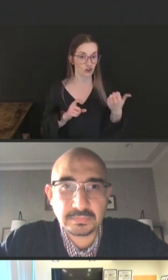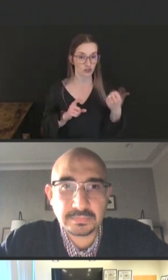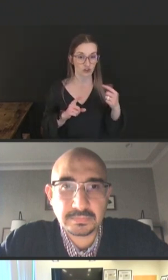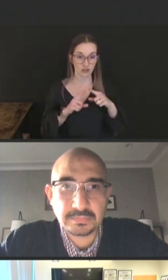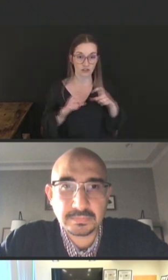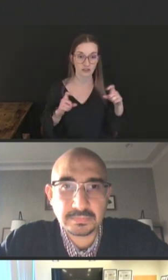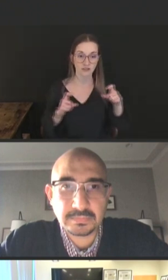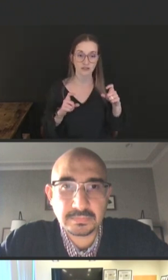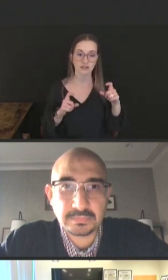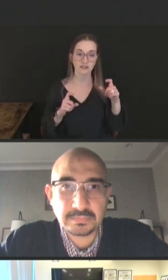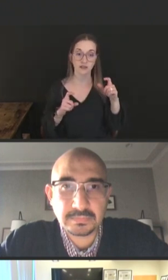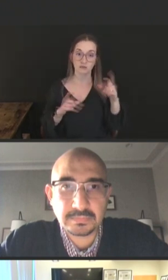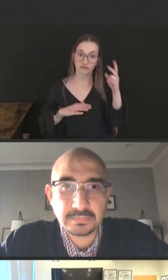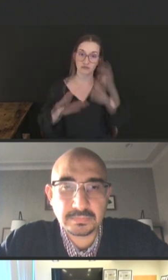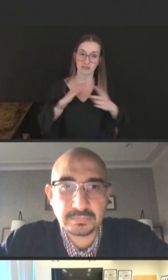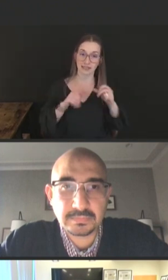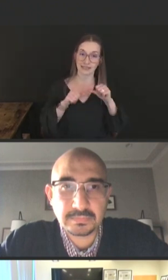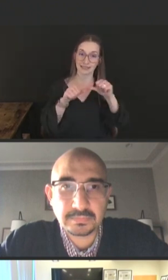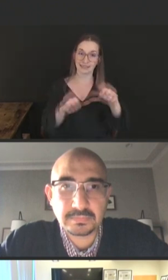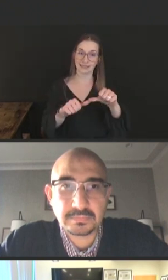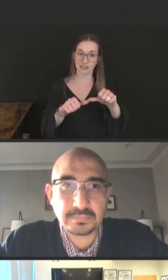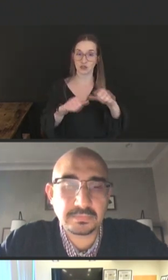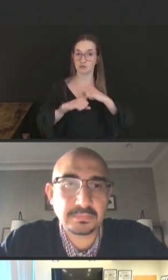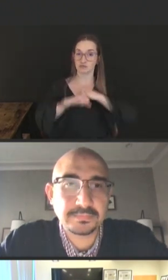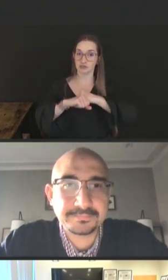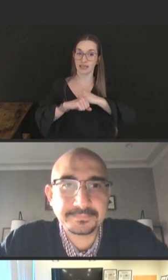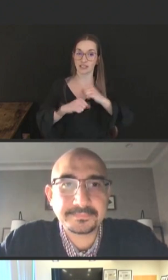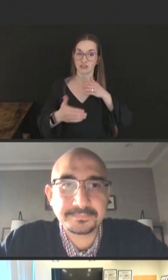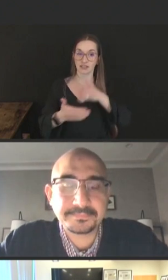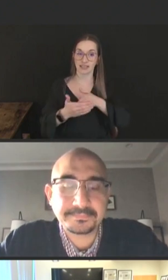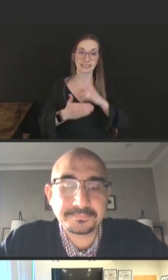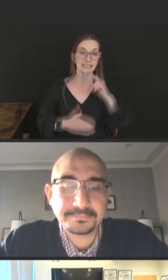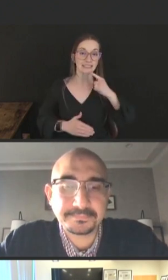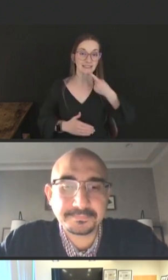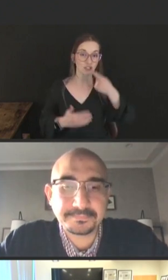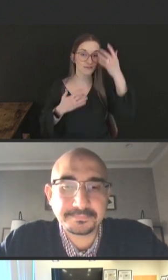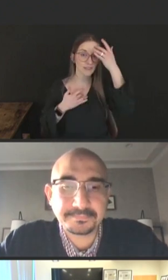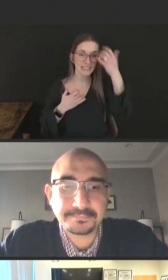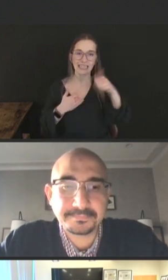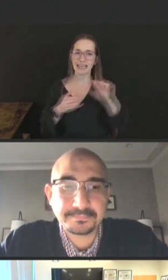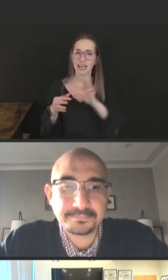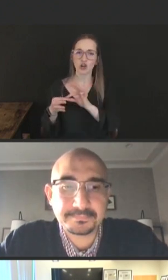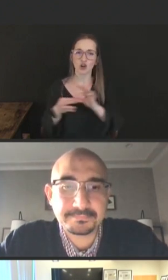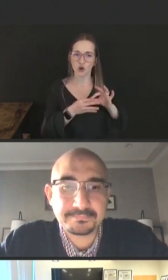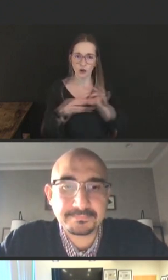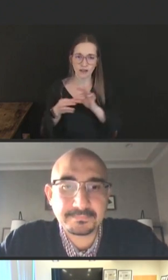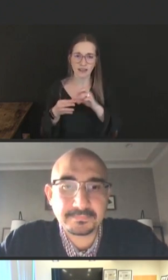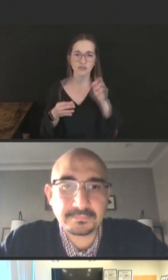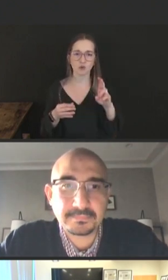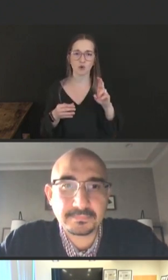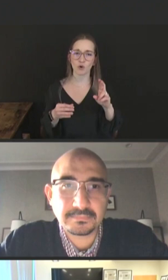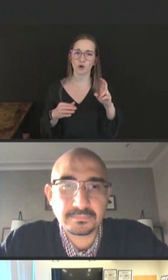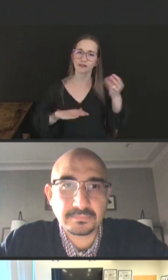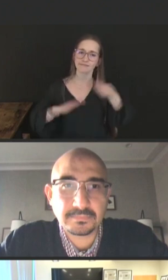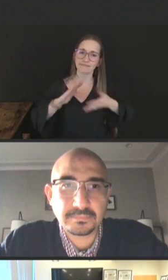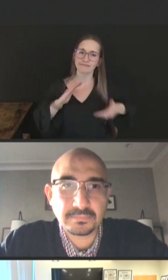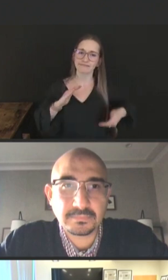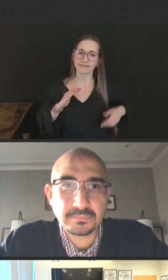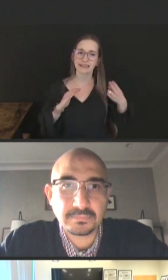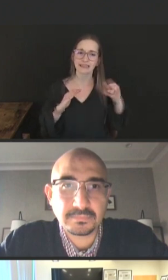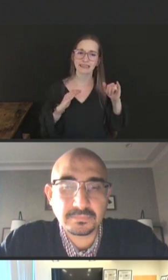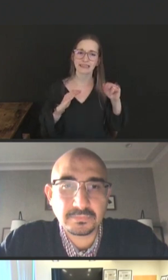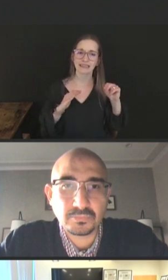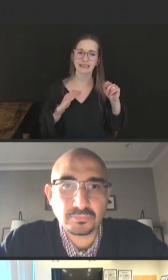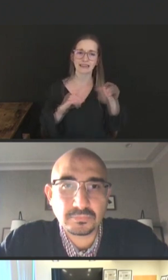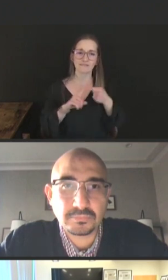against severe infection? Or they in correlates or hits from assays as new viruses emerge?